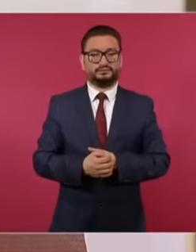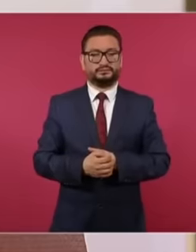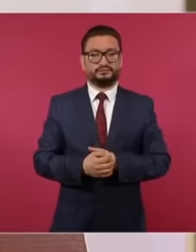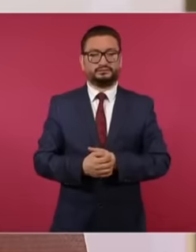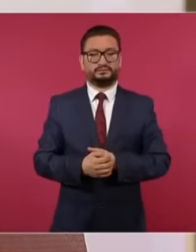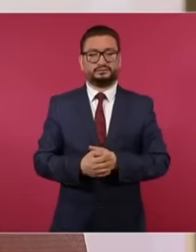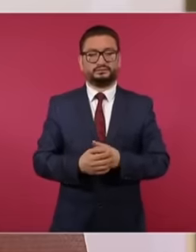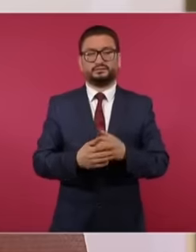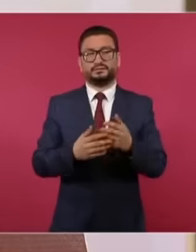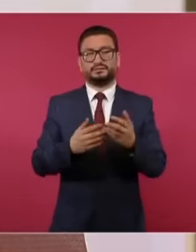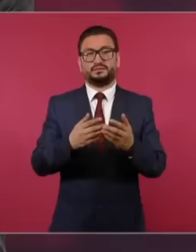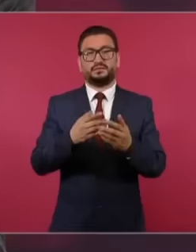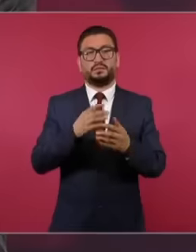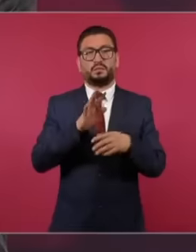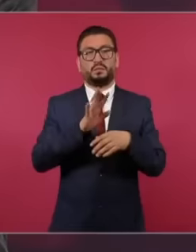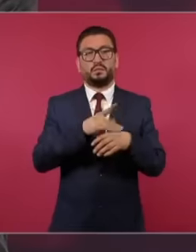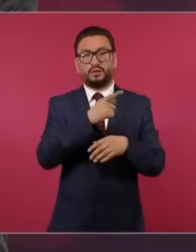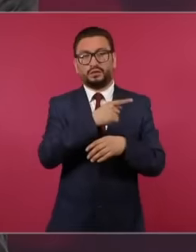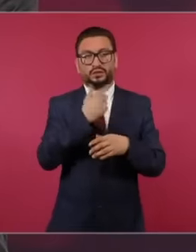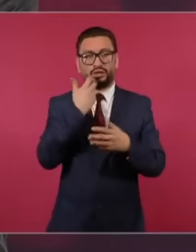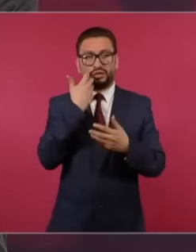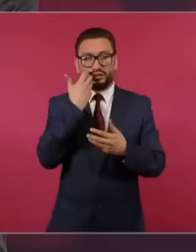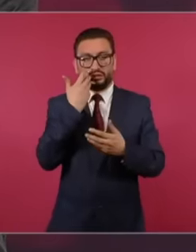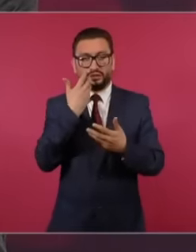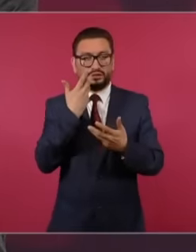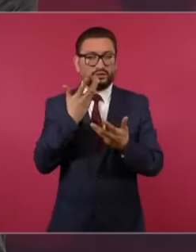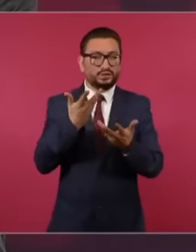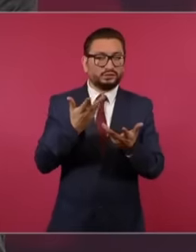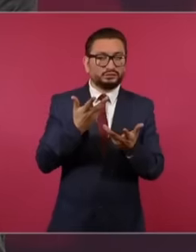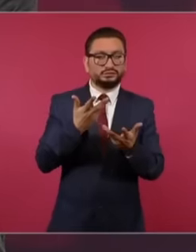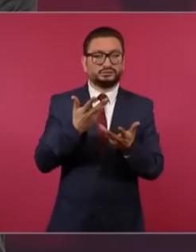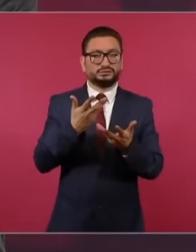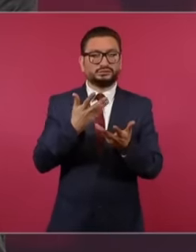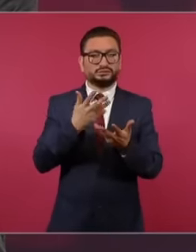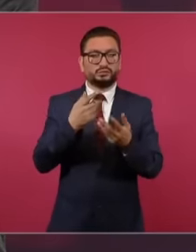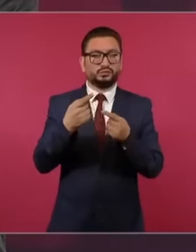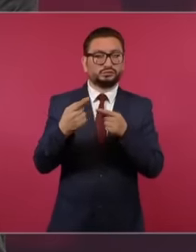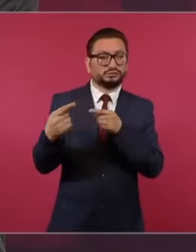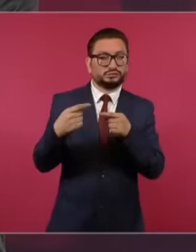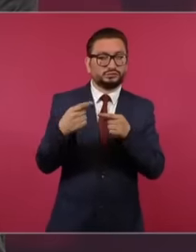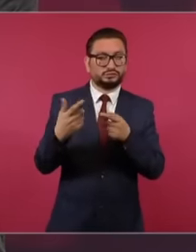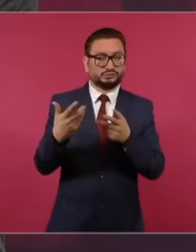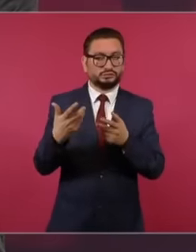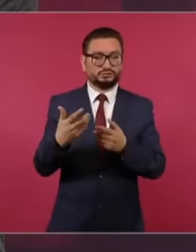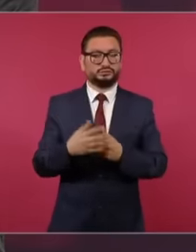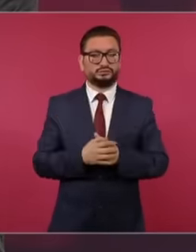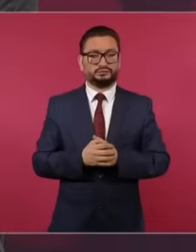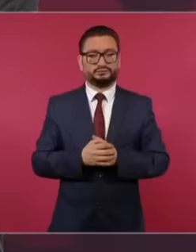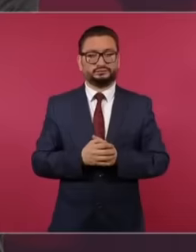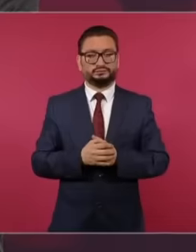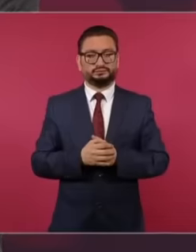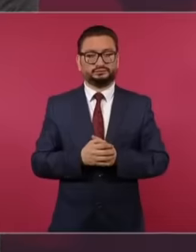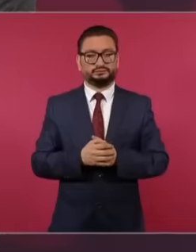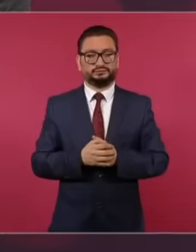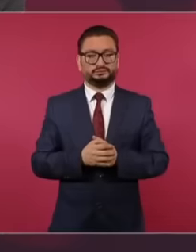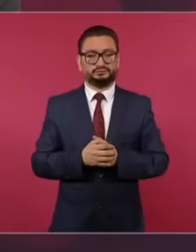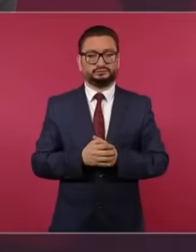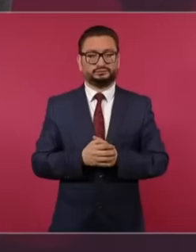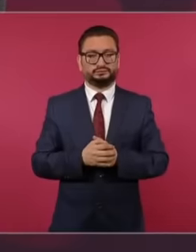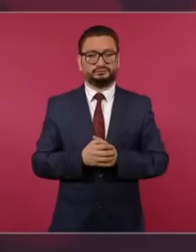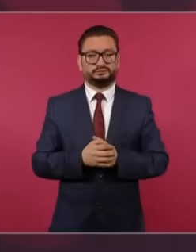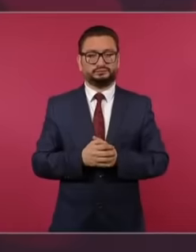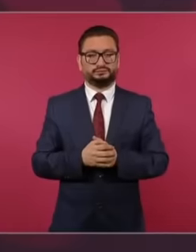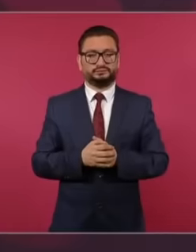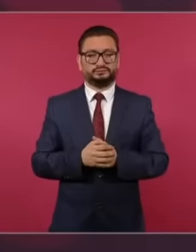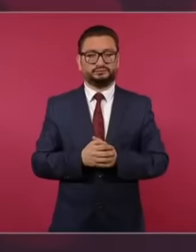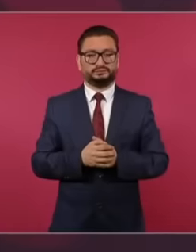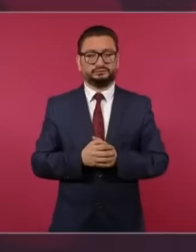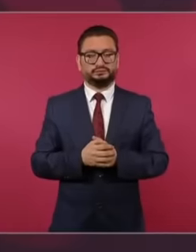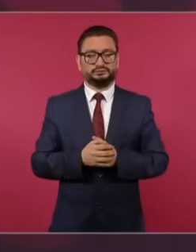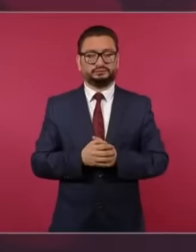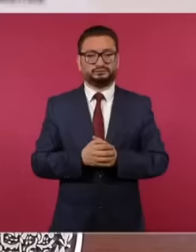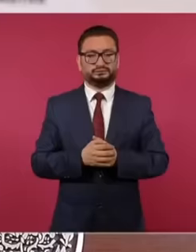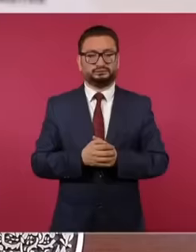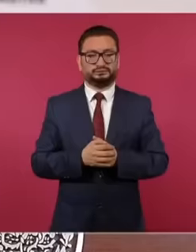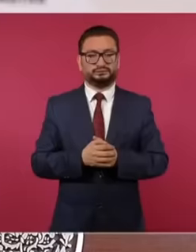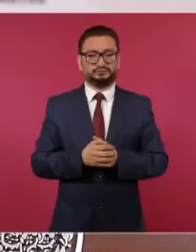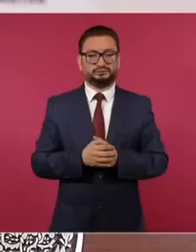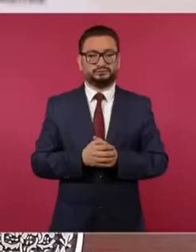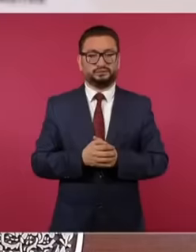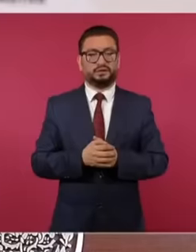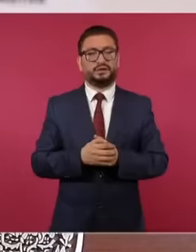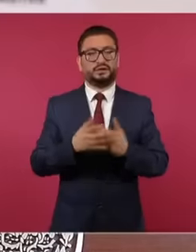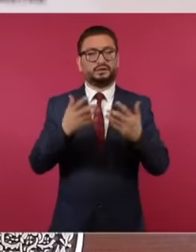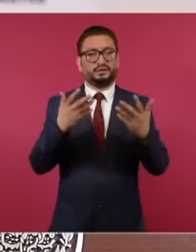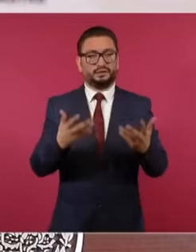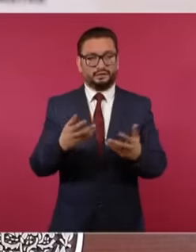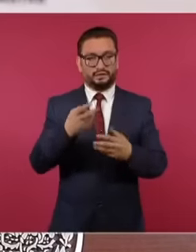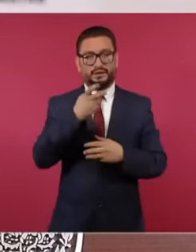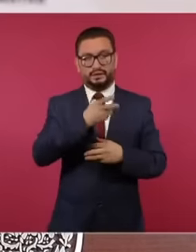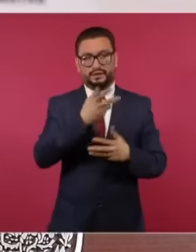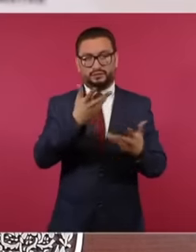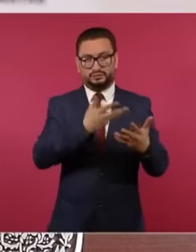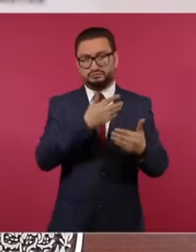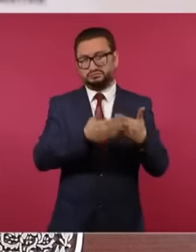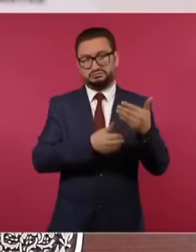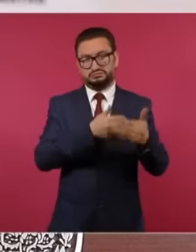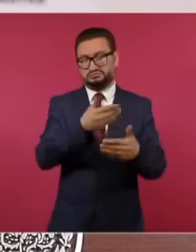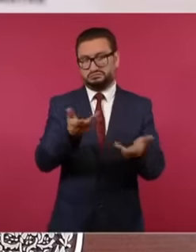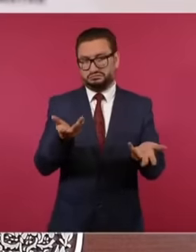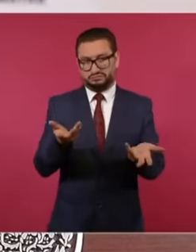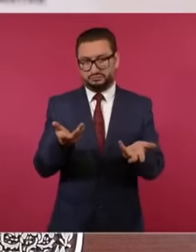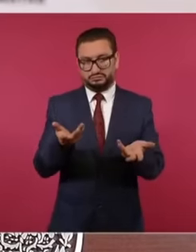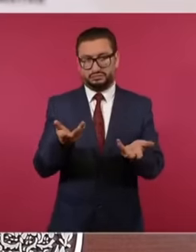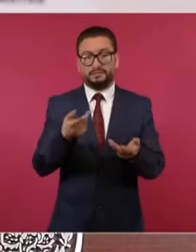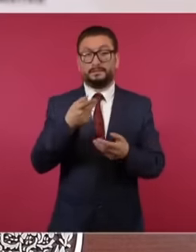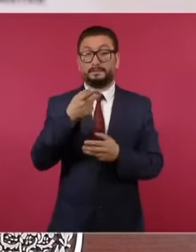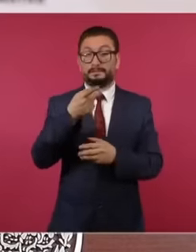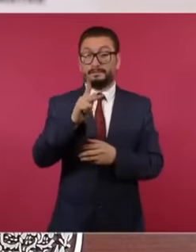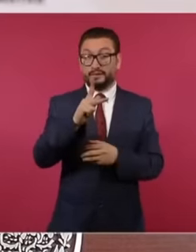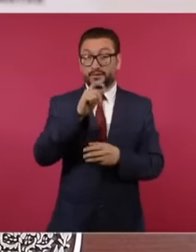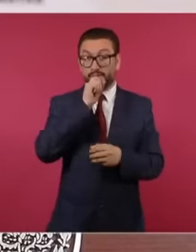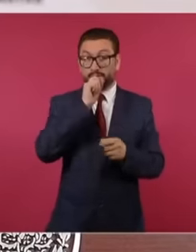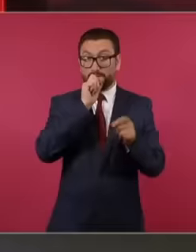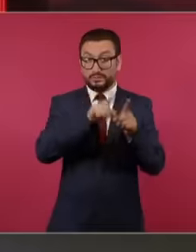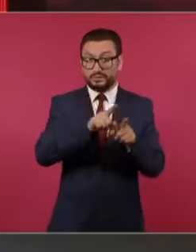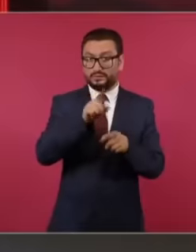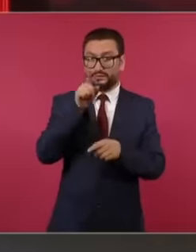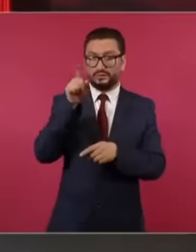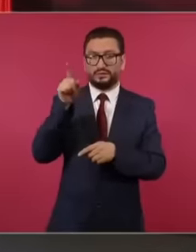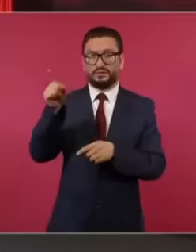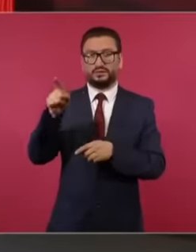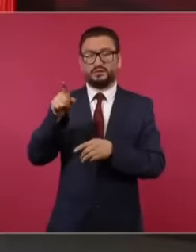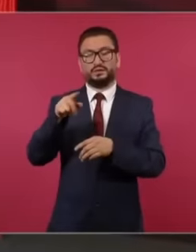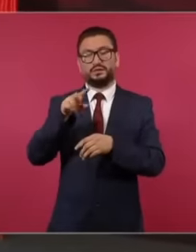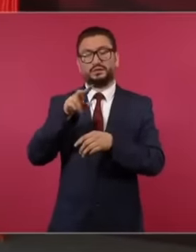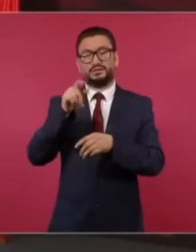that is biased that is procedural But that is what they do in Guatemala that is